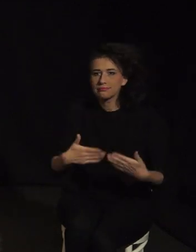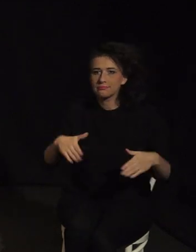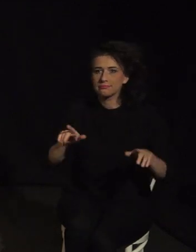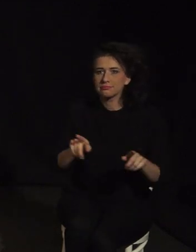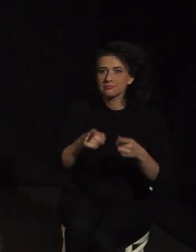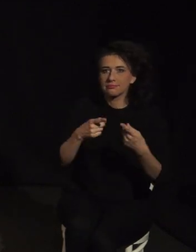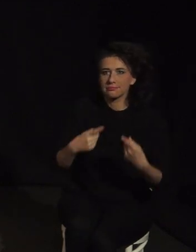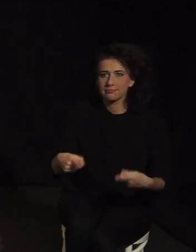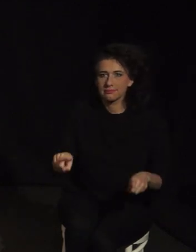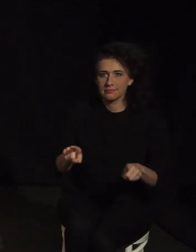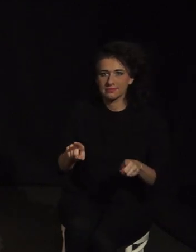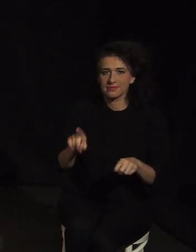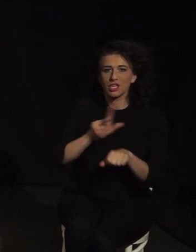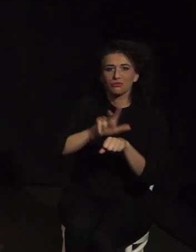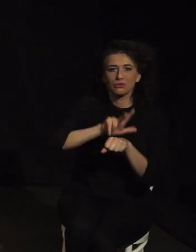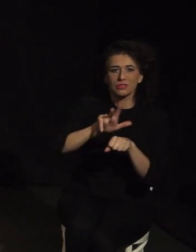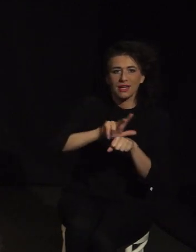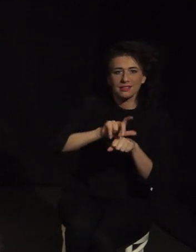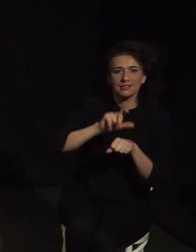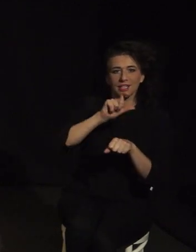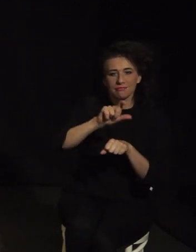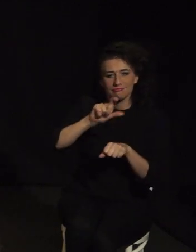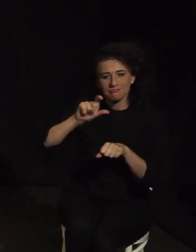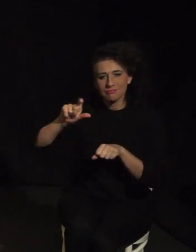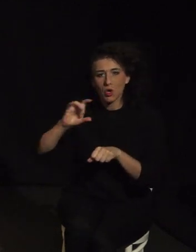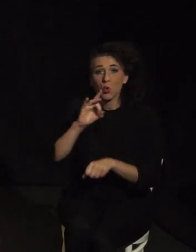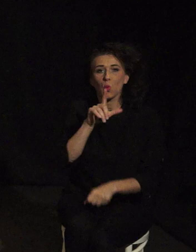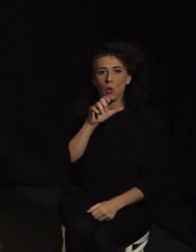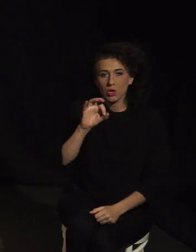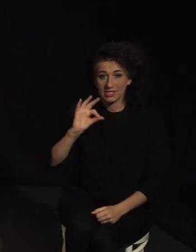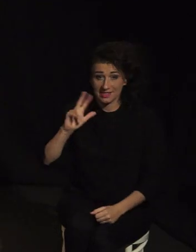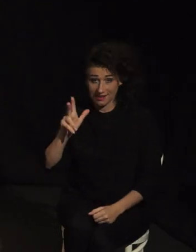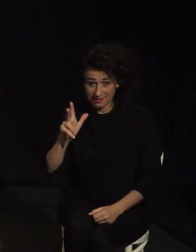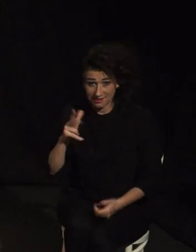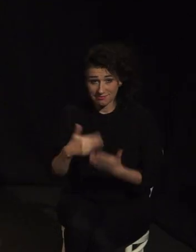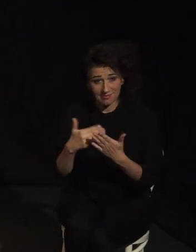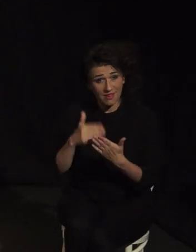As we all know, "Pan Tadeusz" is a Polish alexandrine